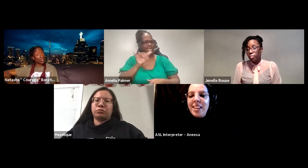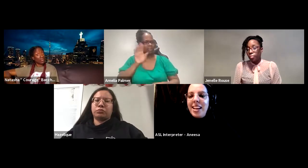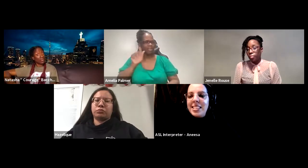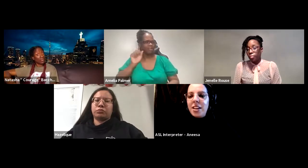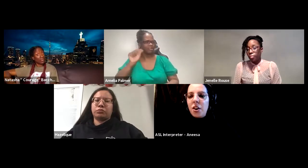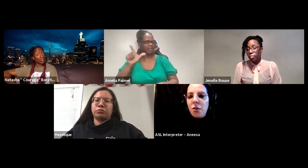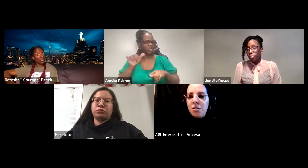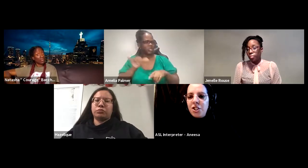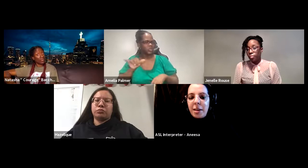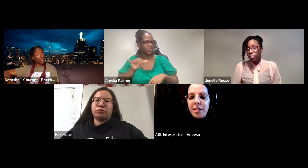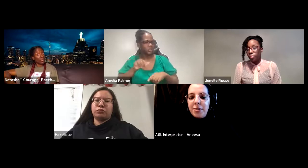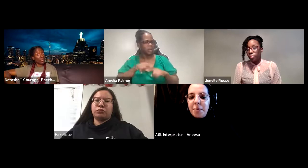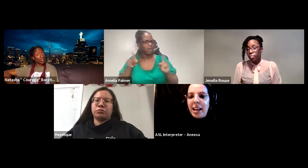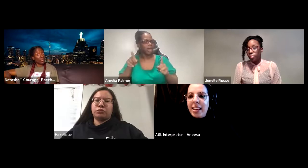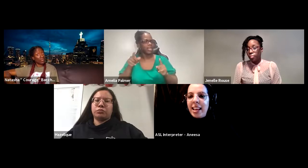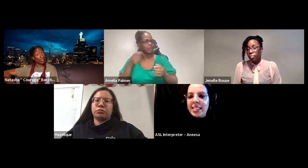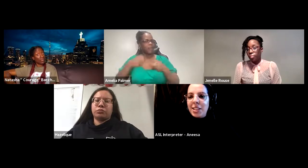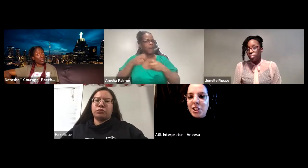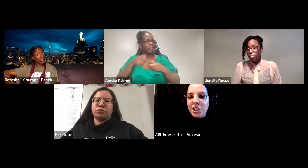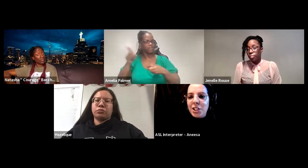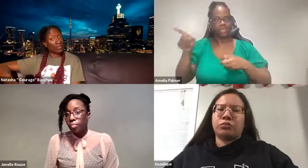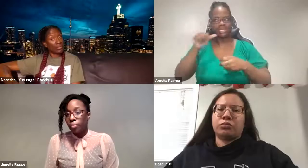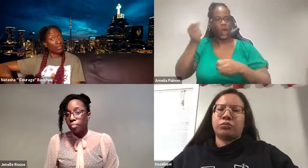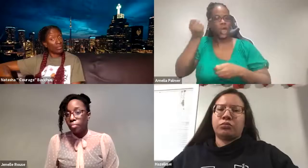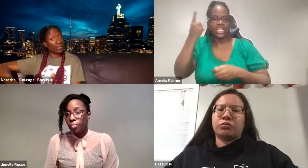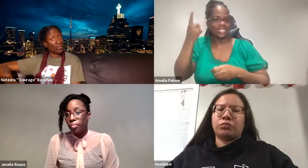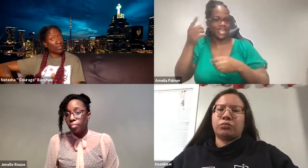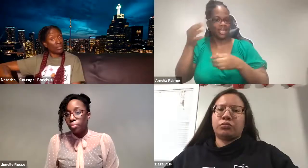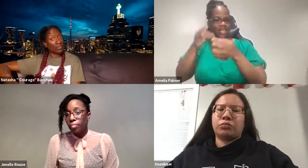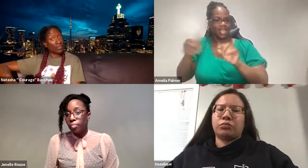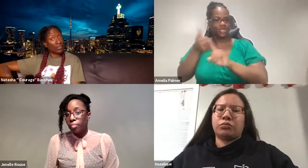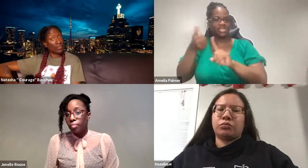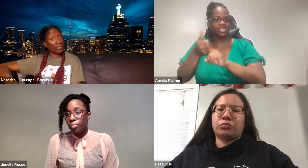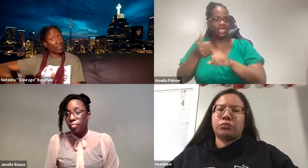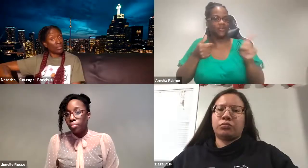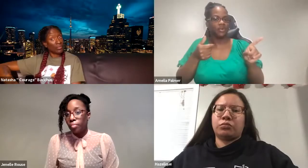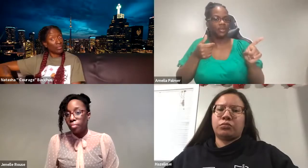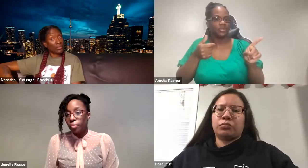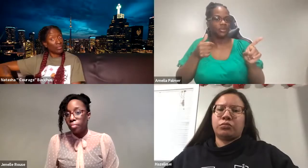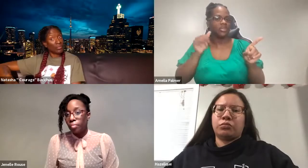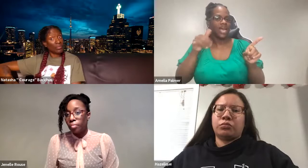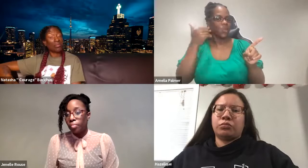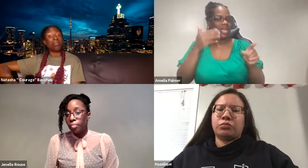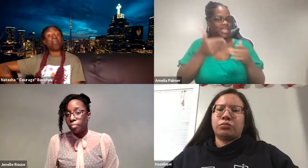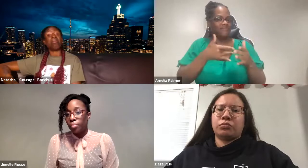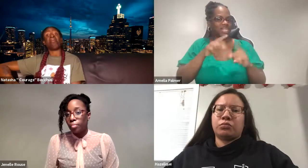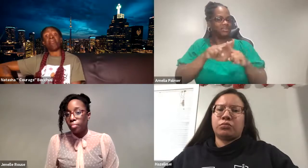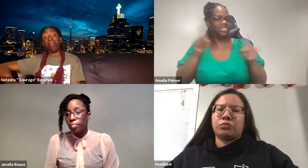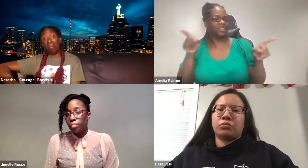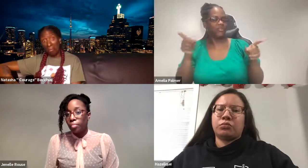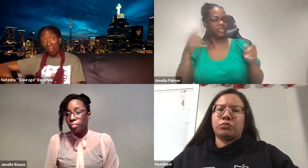and i said oh should i be using Black ASL too as a Black person but then when i use that Black ASL